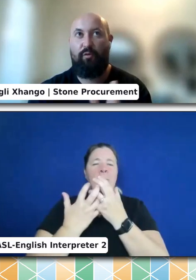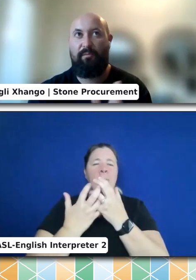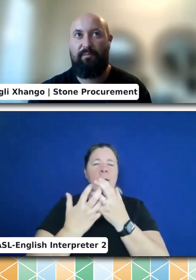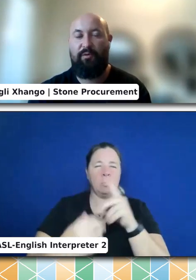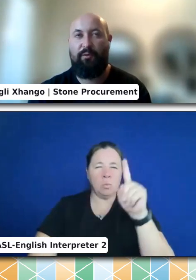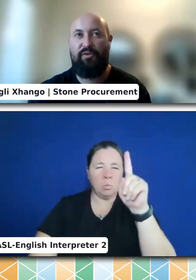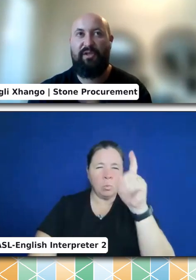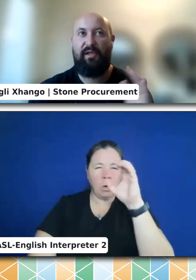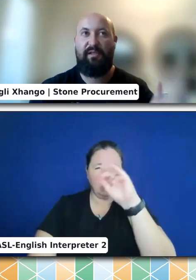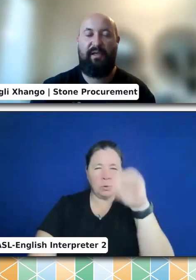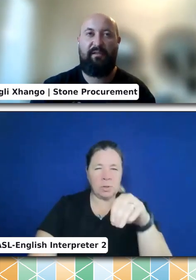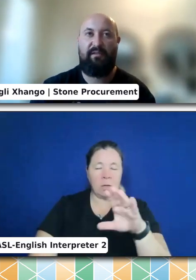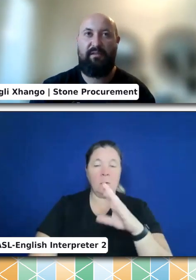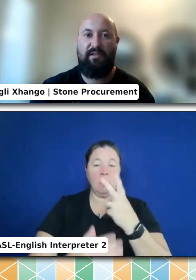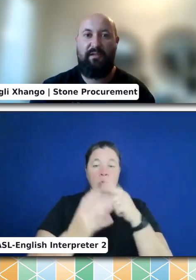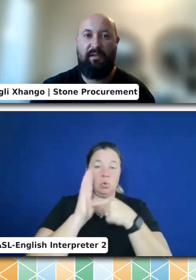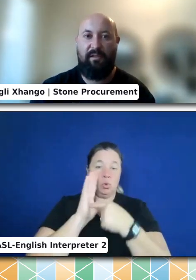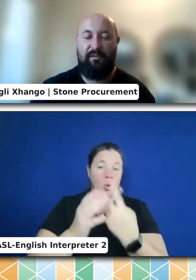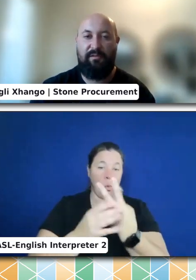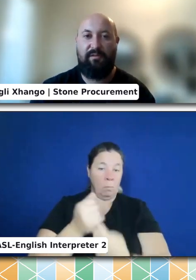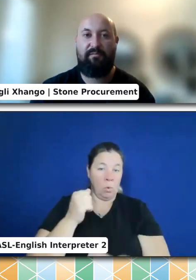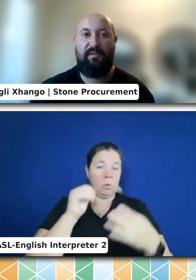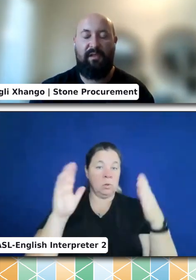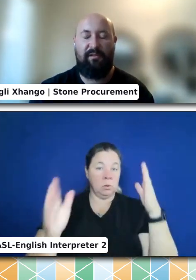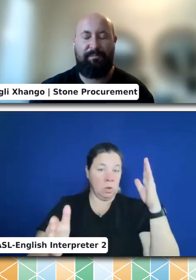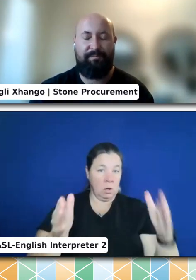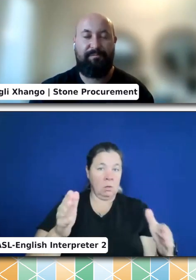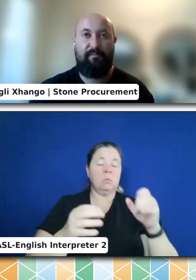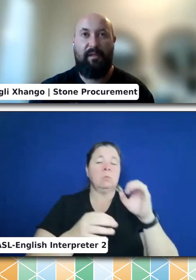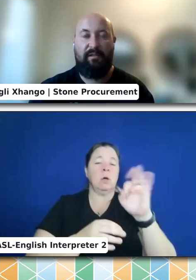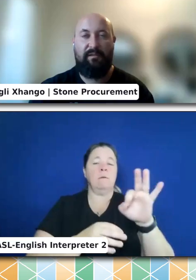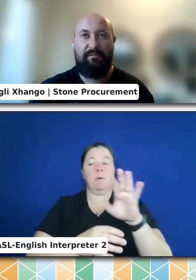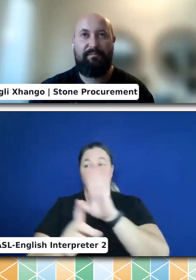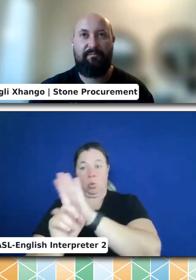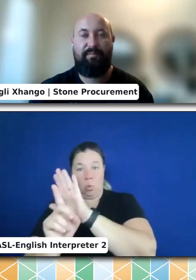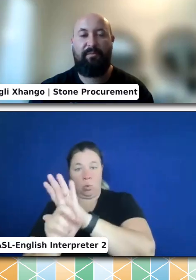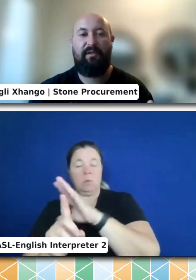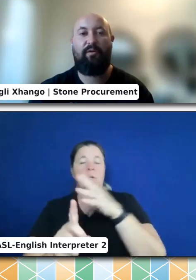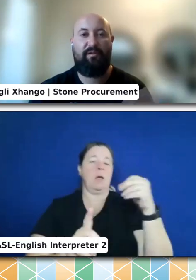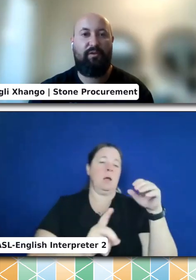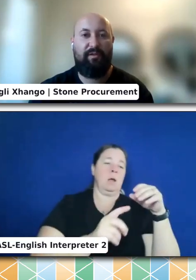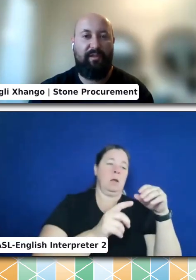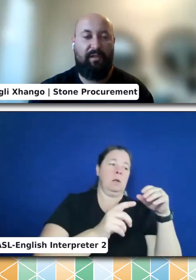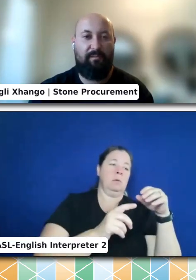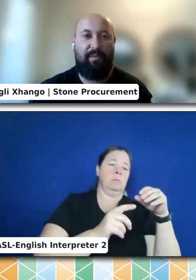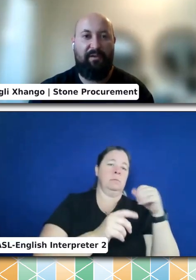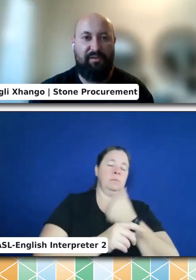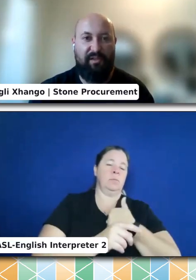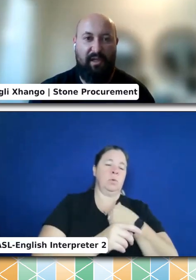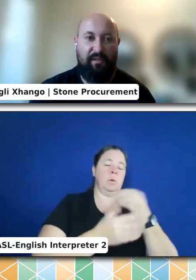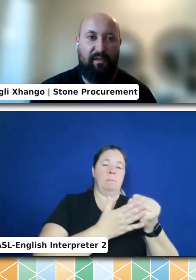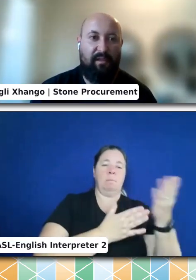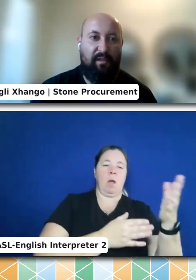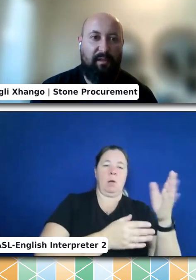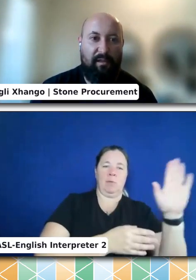Show on both your side and the, uh… public… or, sorry, the, uh, buyer's side.